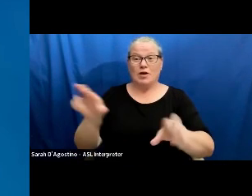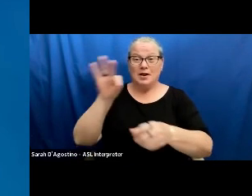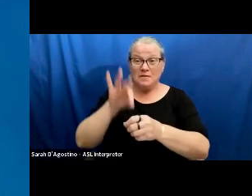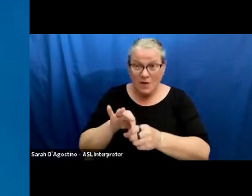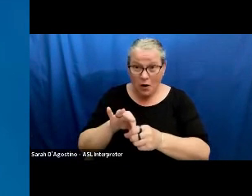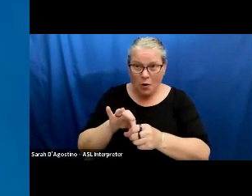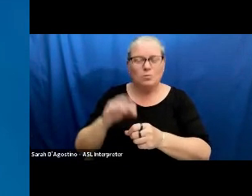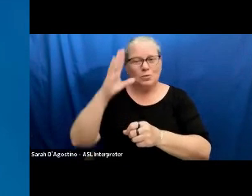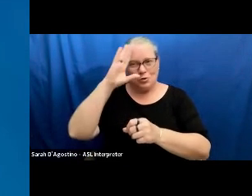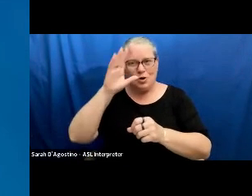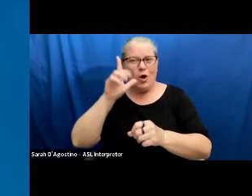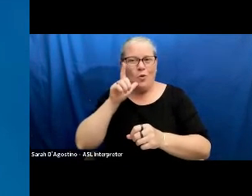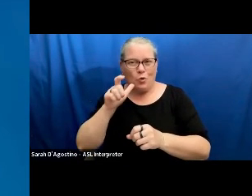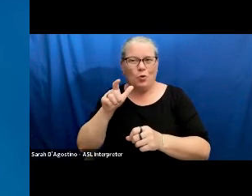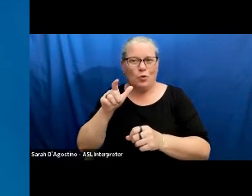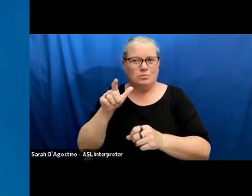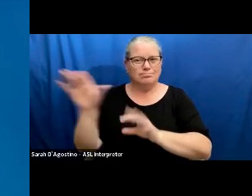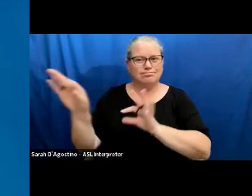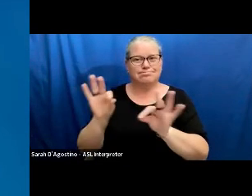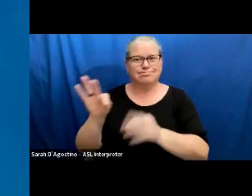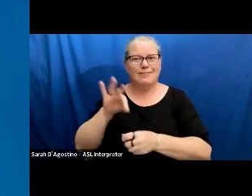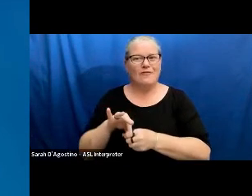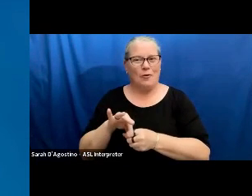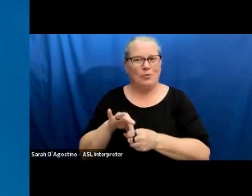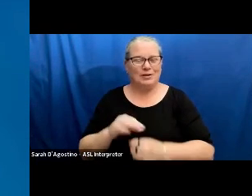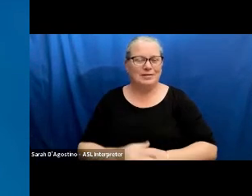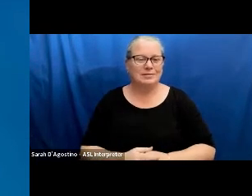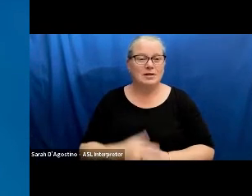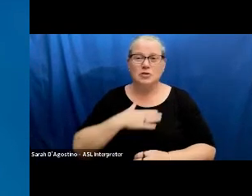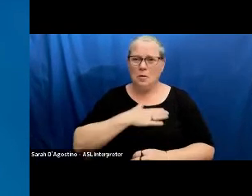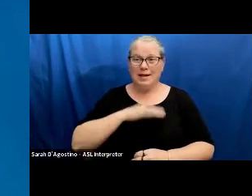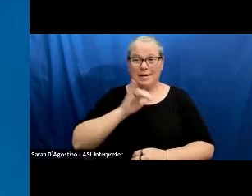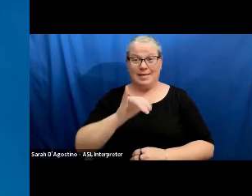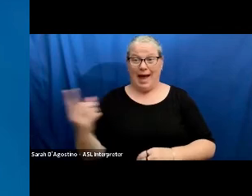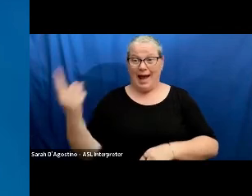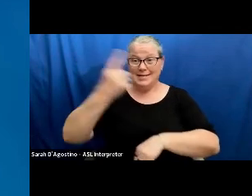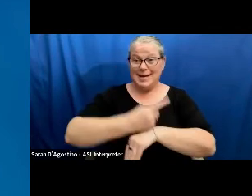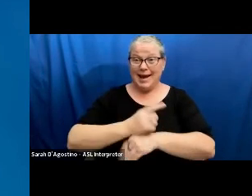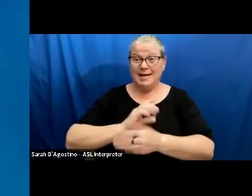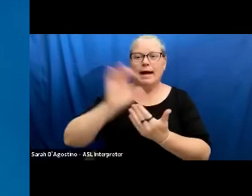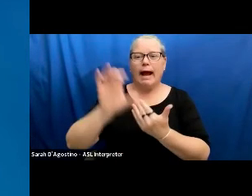so please save the date if you are interested in joining the candidates forum and hearing